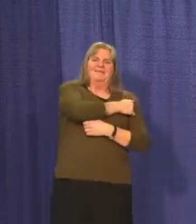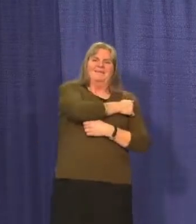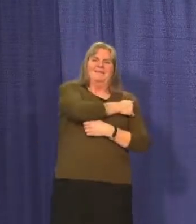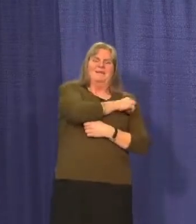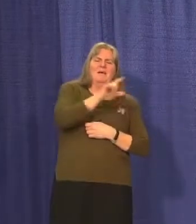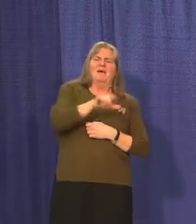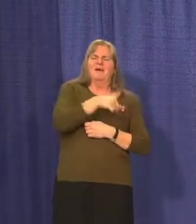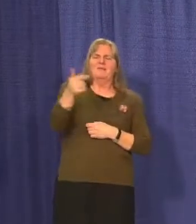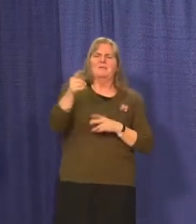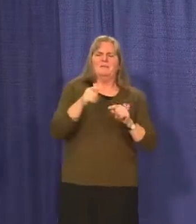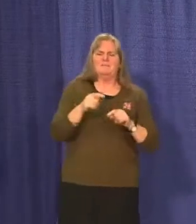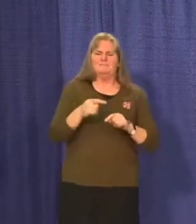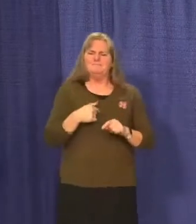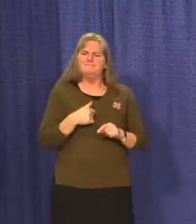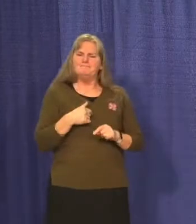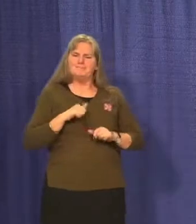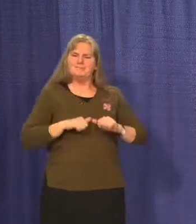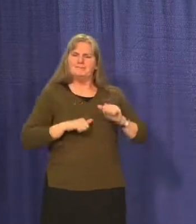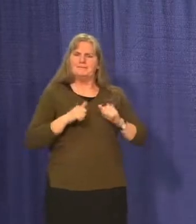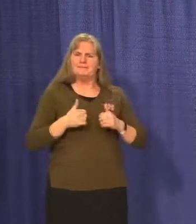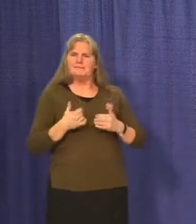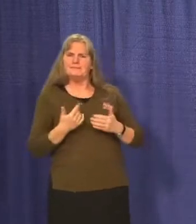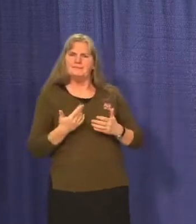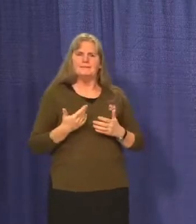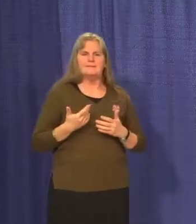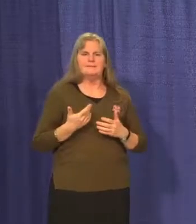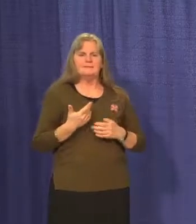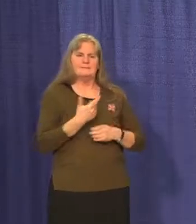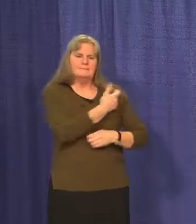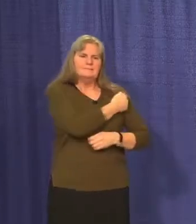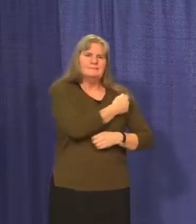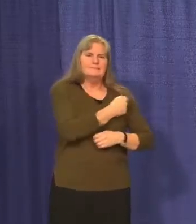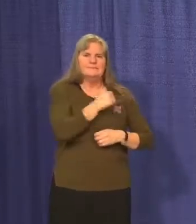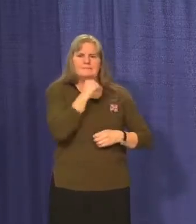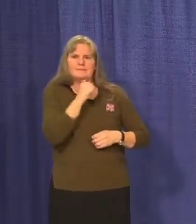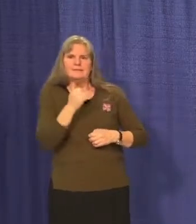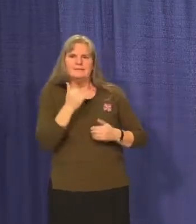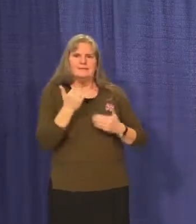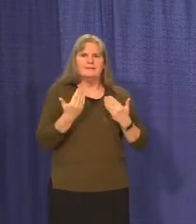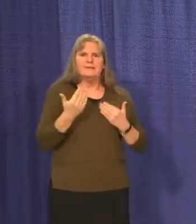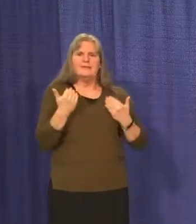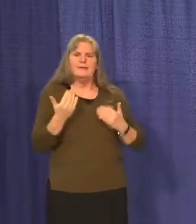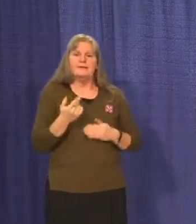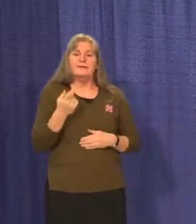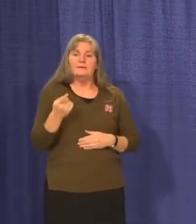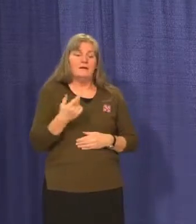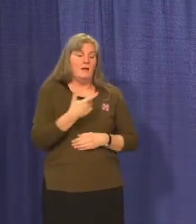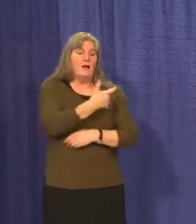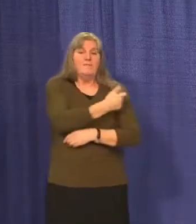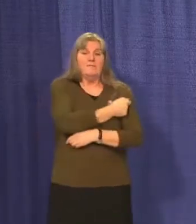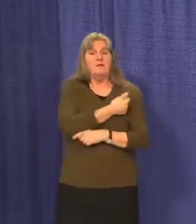normal that others have trepidation towards COVID-19 immunization.